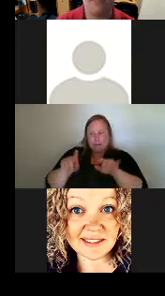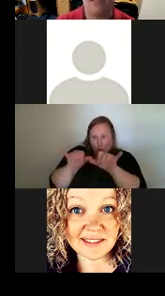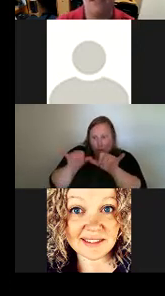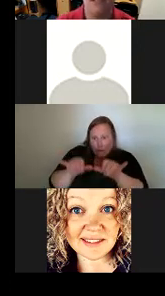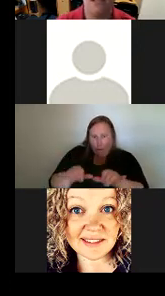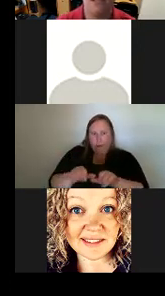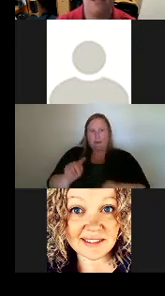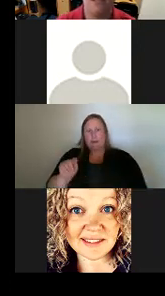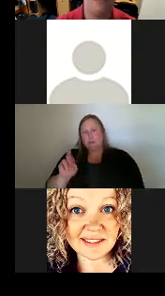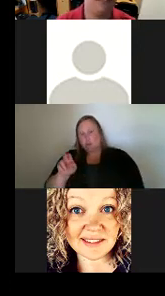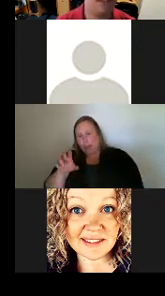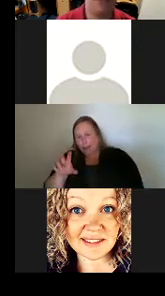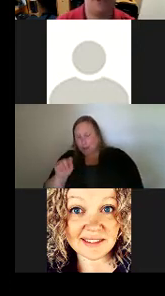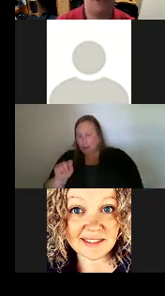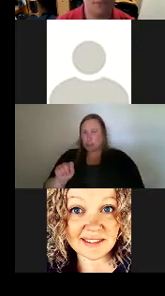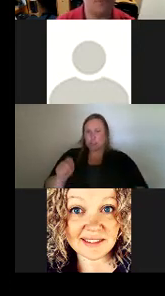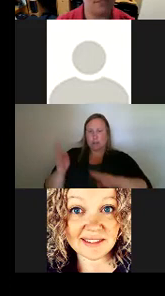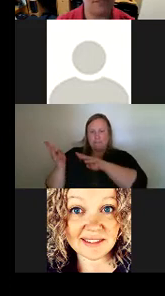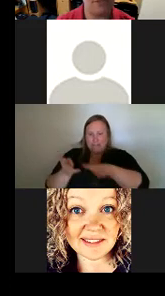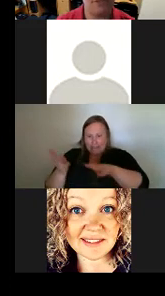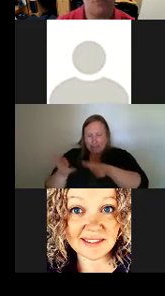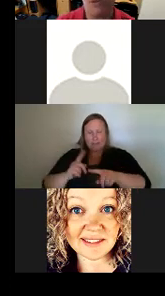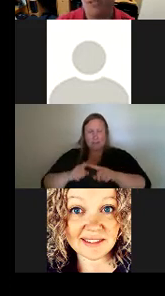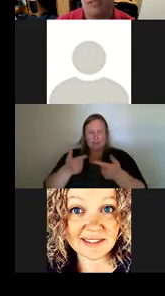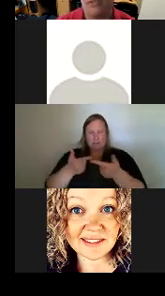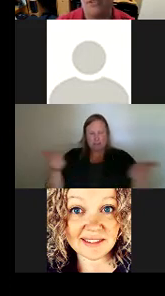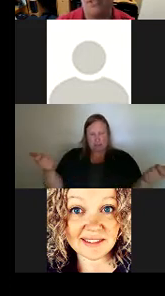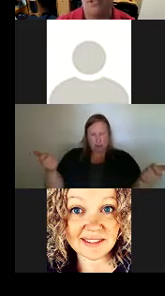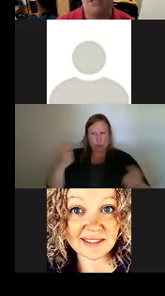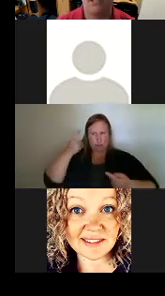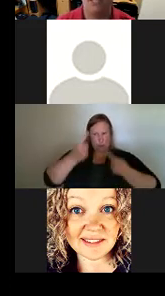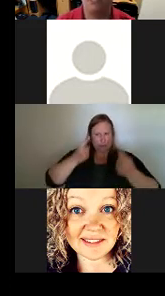ET CETERA. THAT'S ANOTHER IMPORTANT CONSIDERATION IS THE TYPE OF